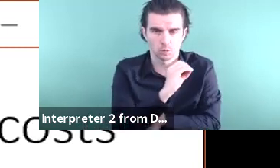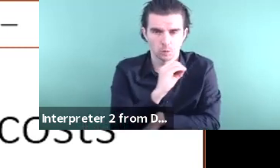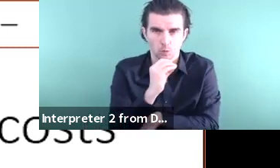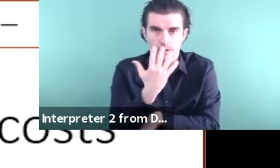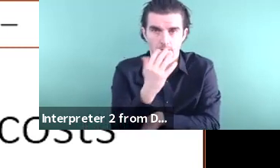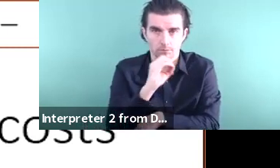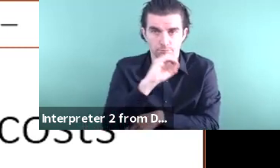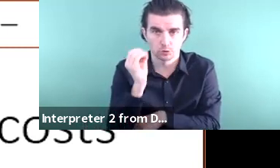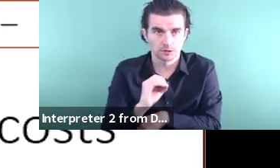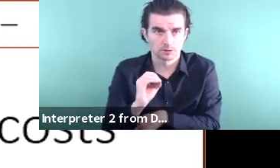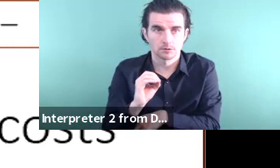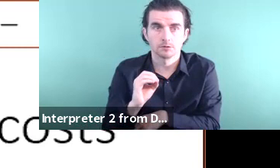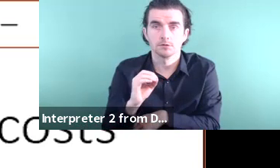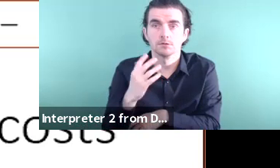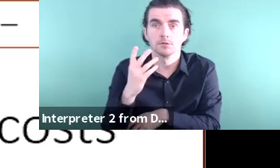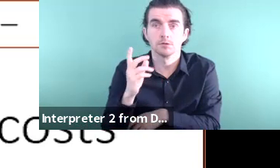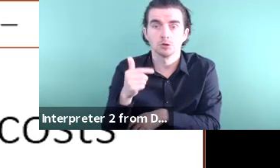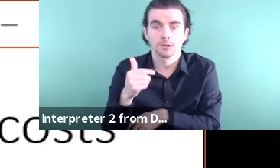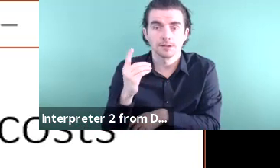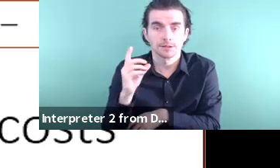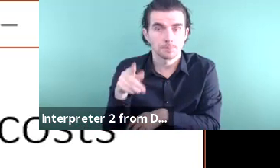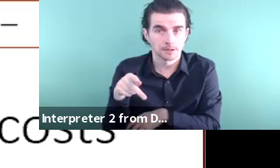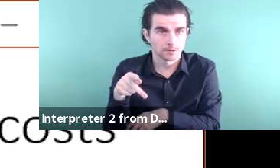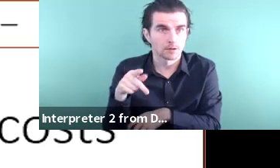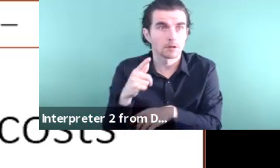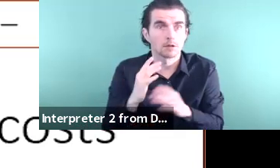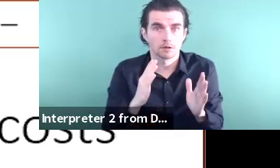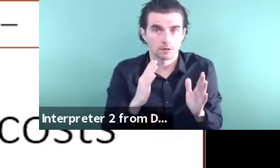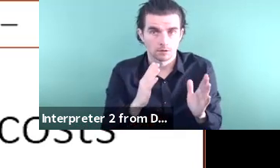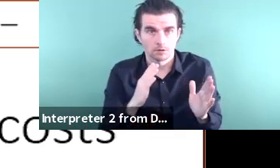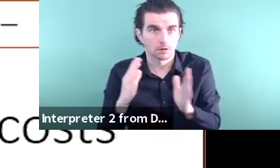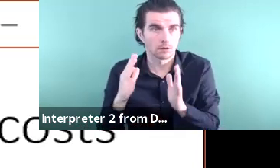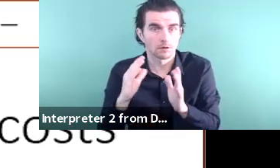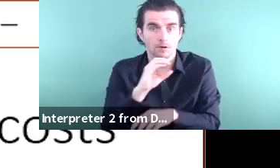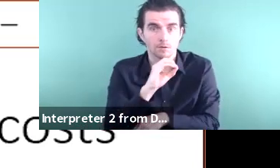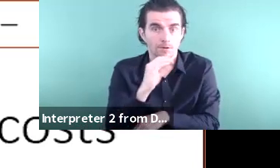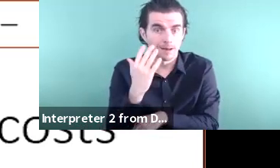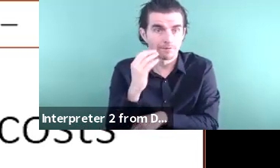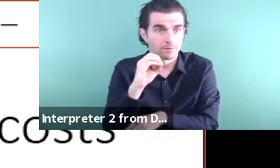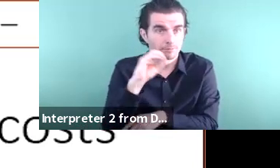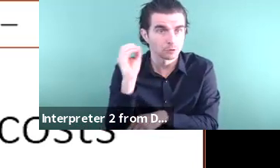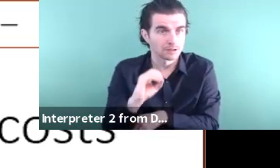and partial subsidies for catheter and medicine., there is a new housing scheme to